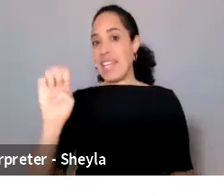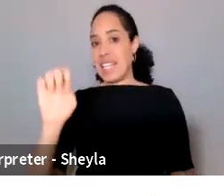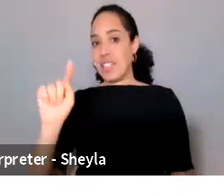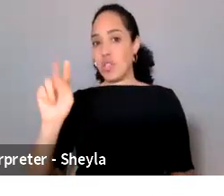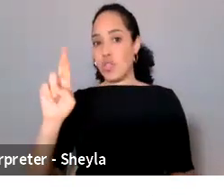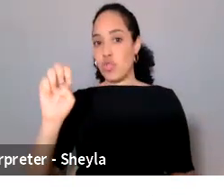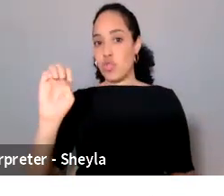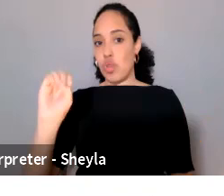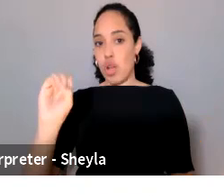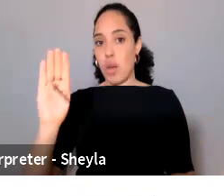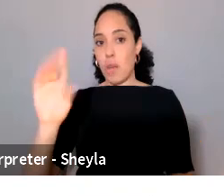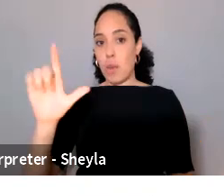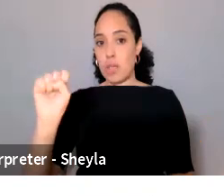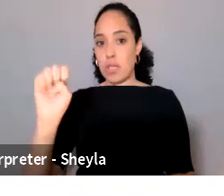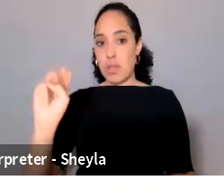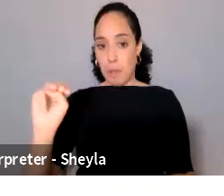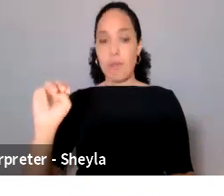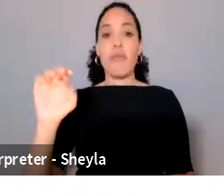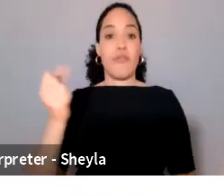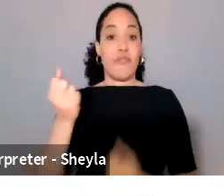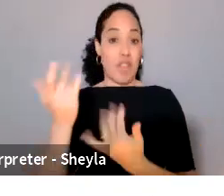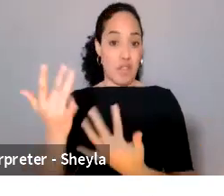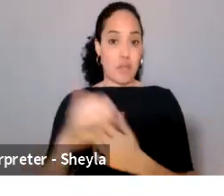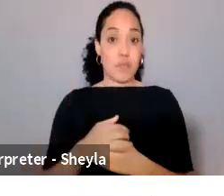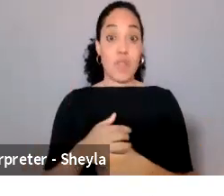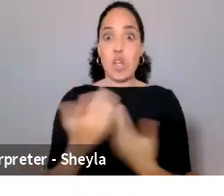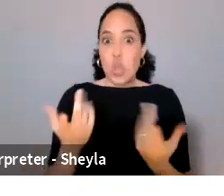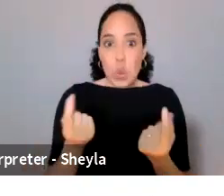so we want to be proactive in mitigating hazard risk and decreasing potential impact to your